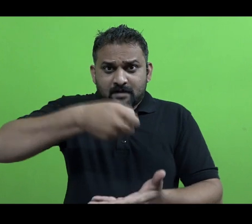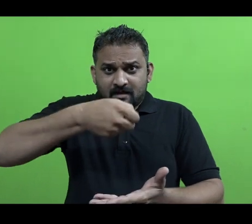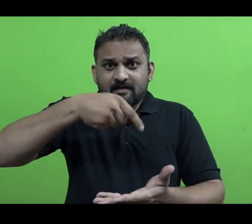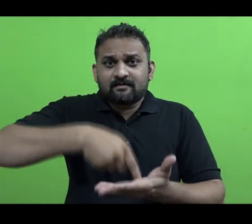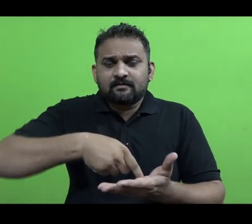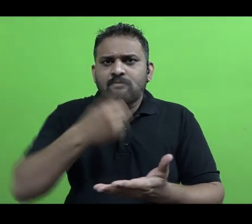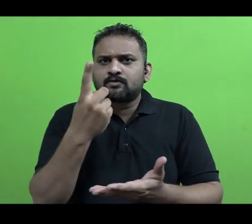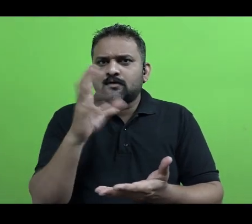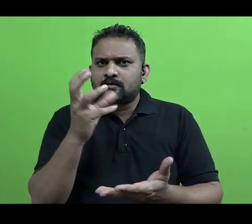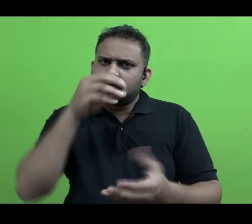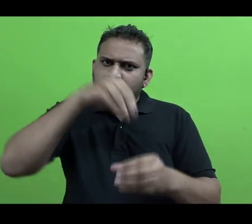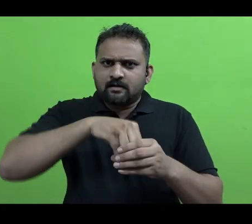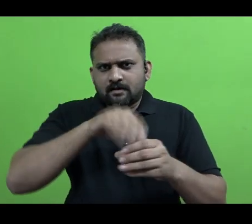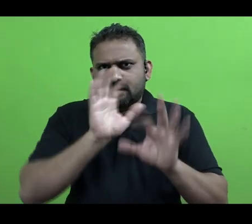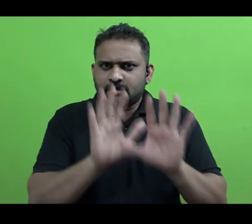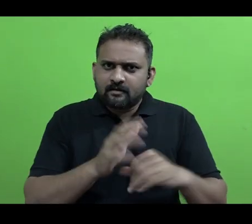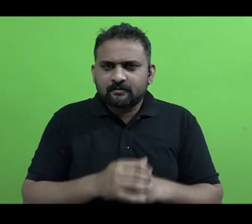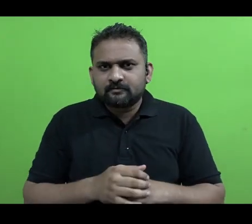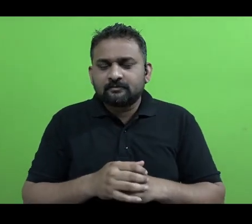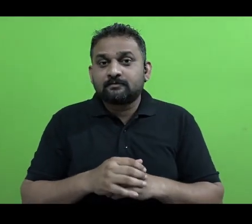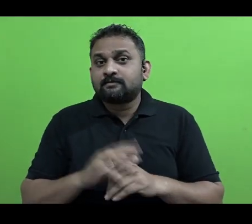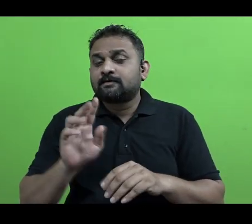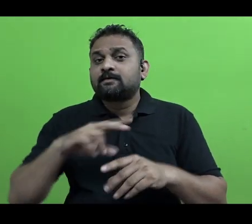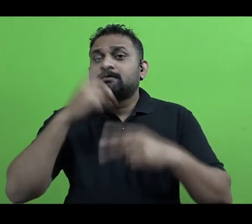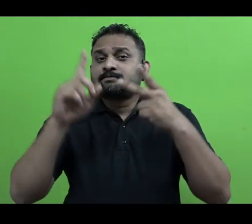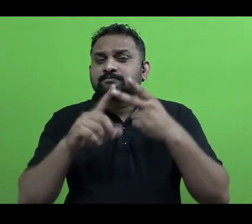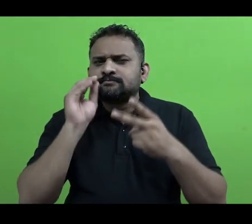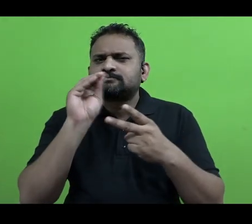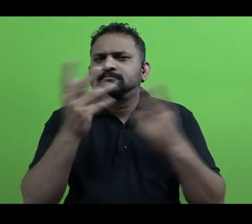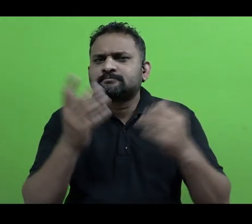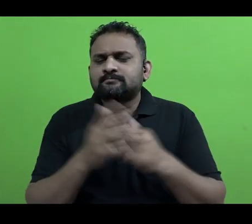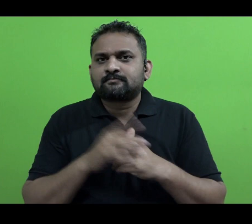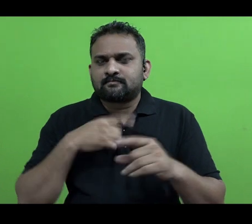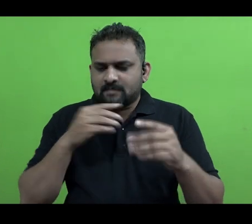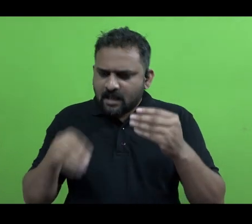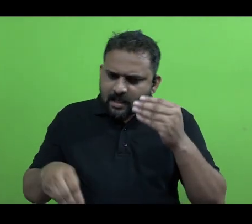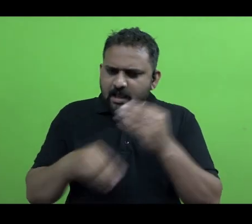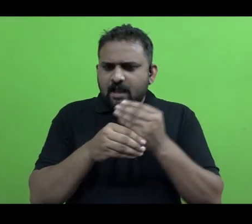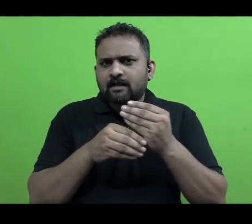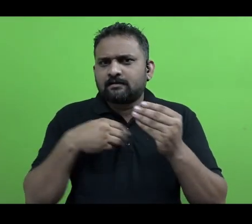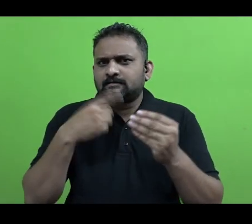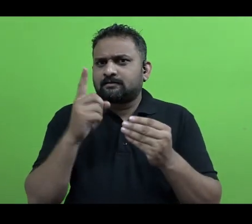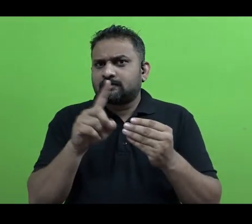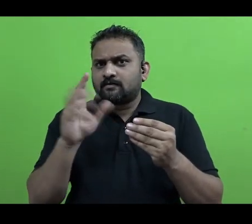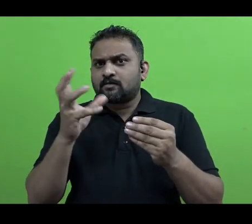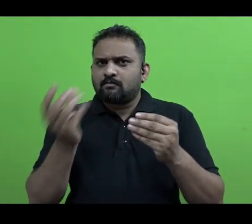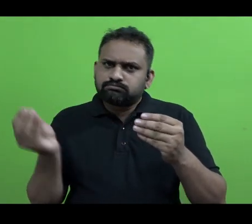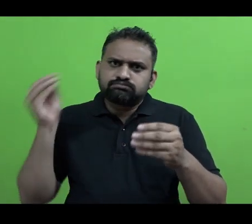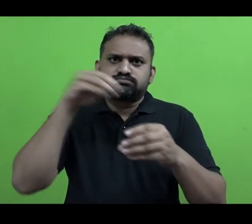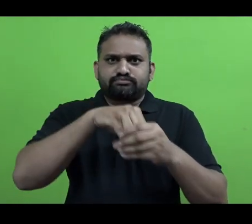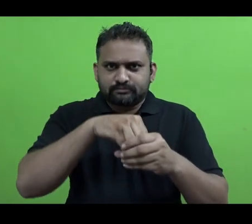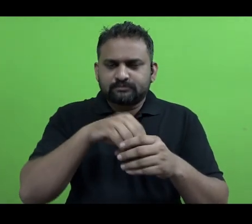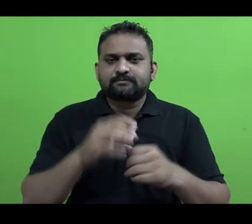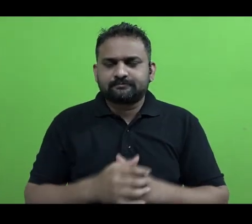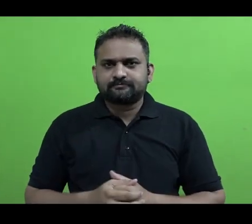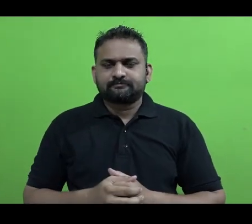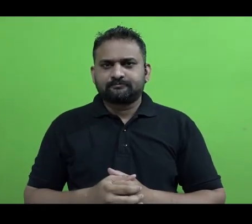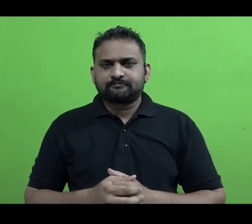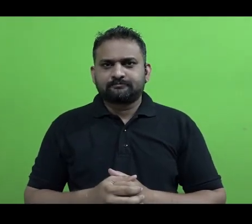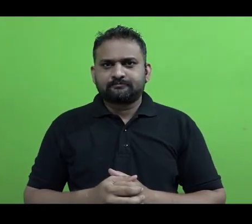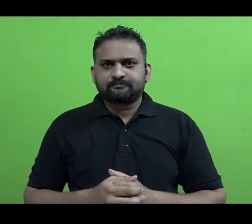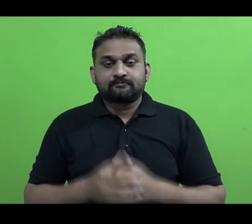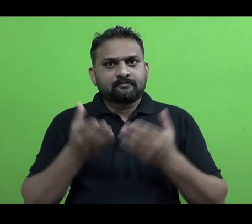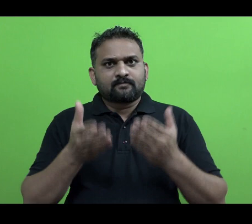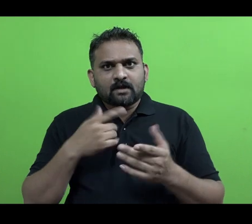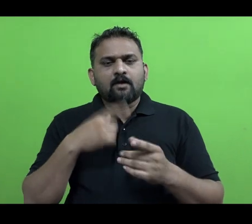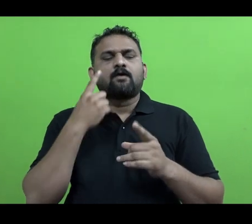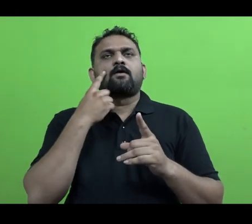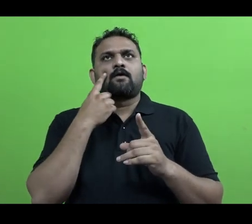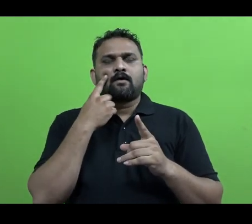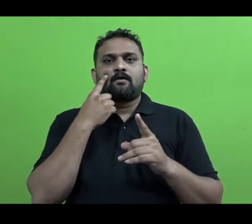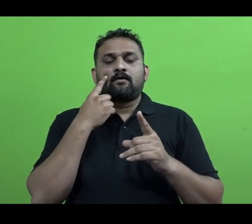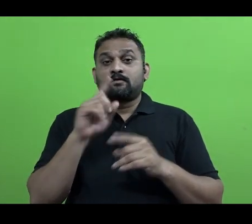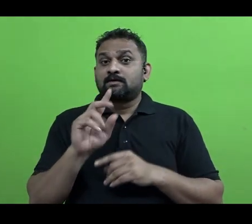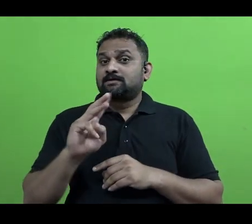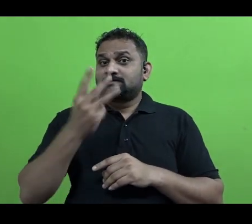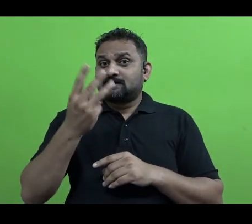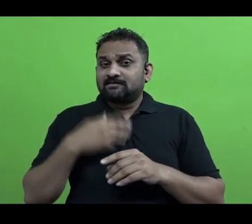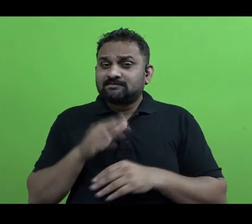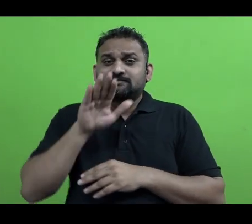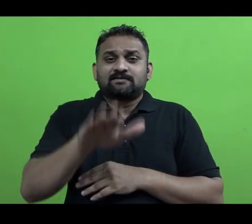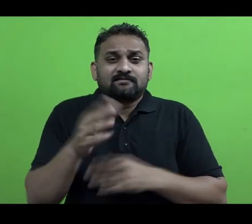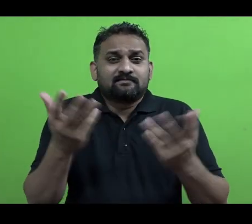in the bag. The next bit of information was - I add 11 balls more. We now come to step 3.